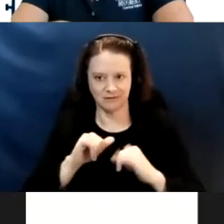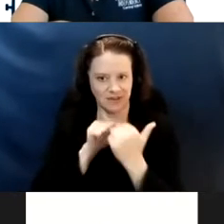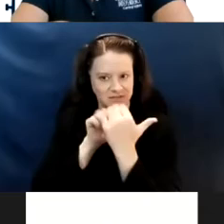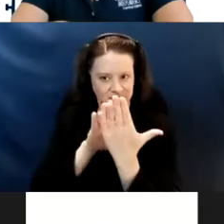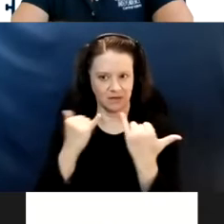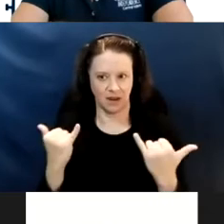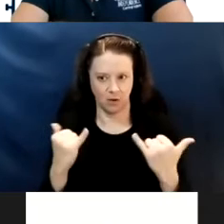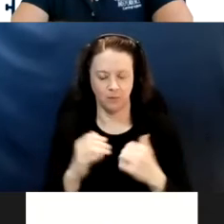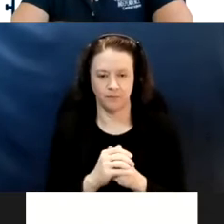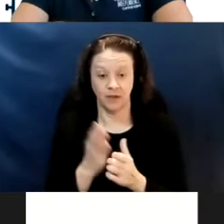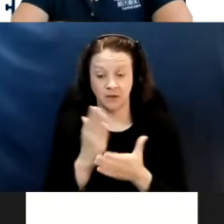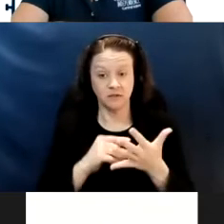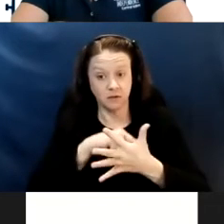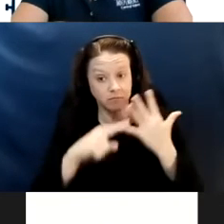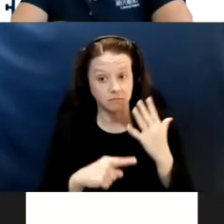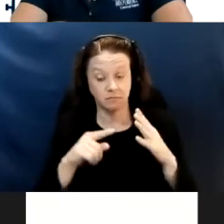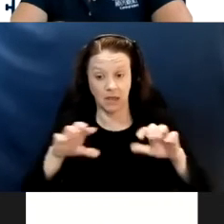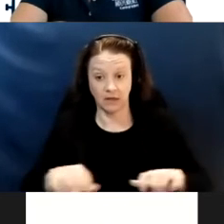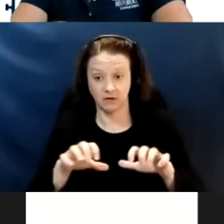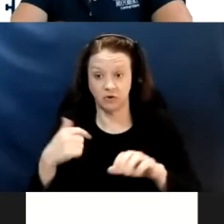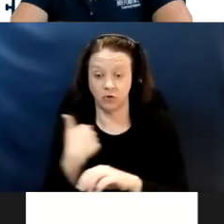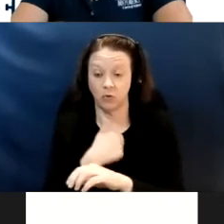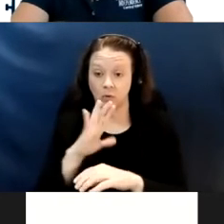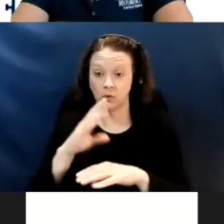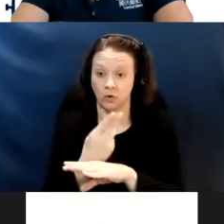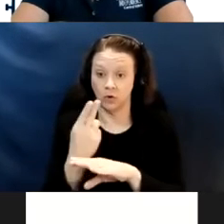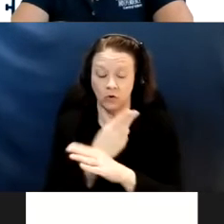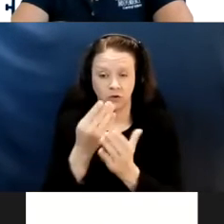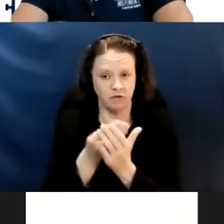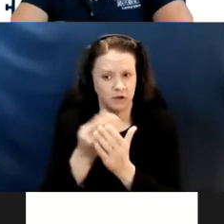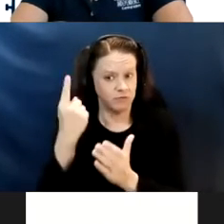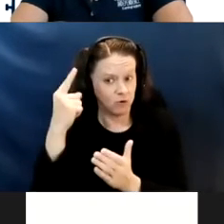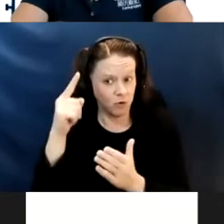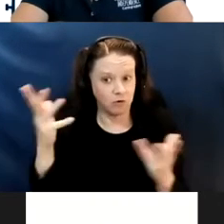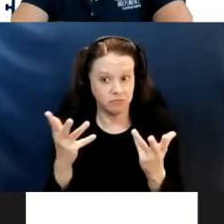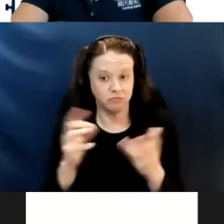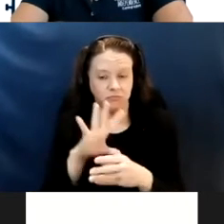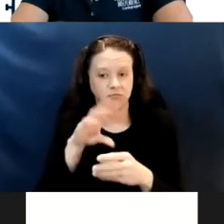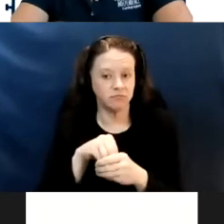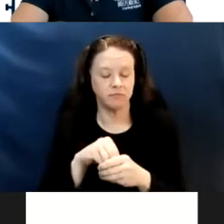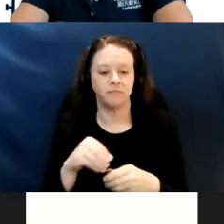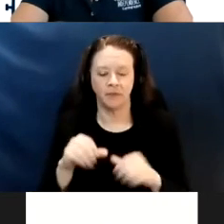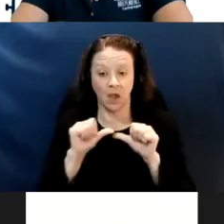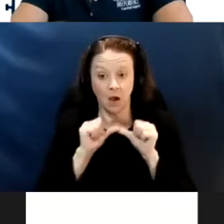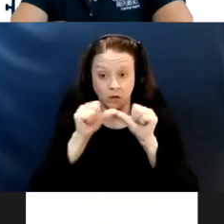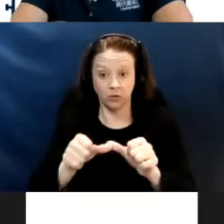Some of the activities that we will use the funding for would be ongoing education, of course,